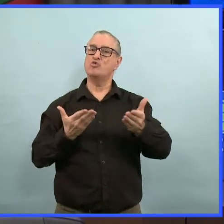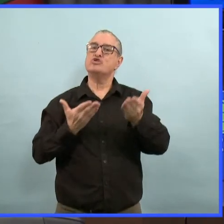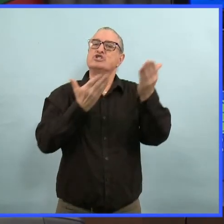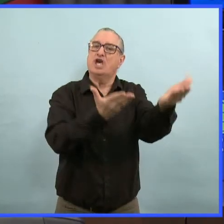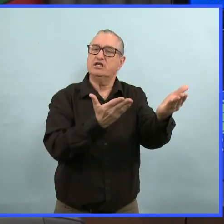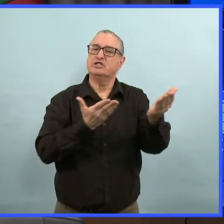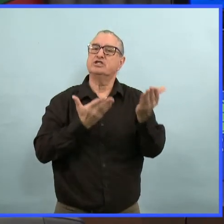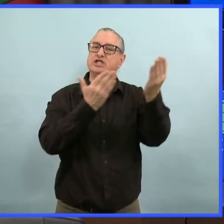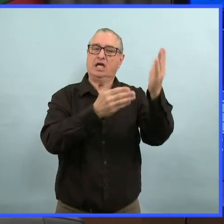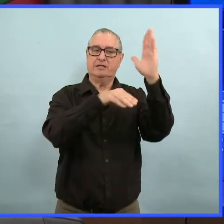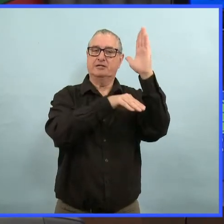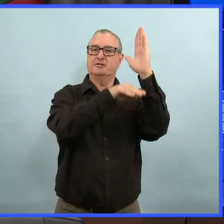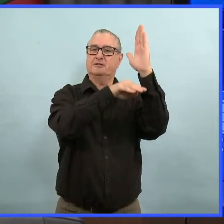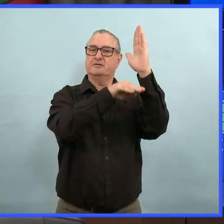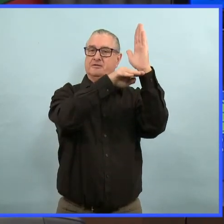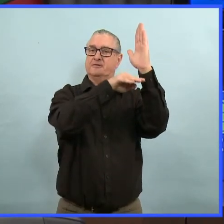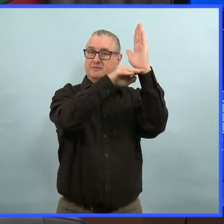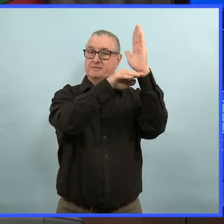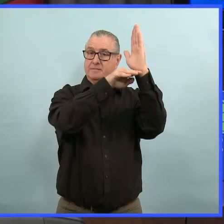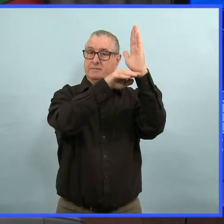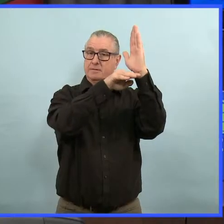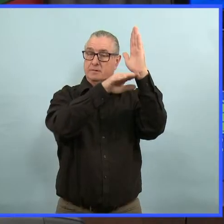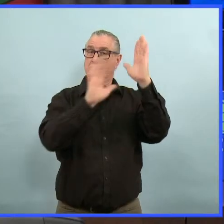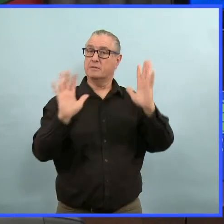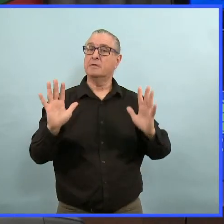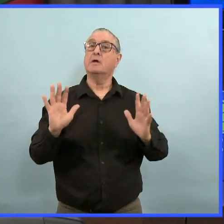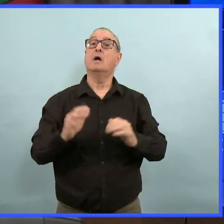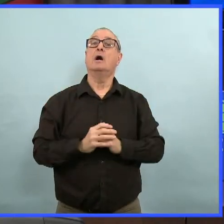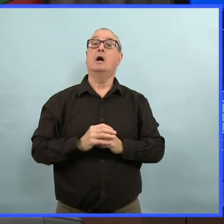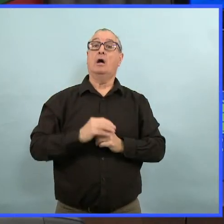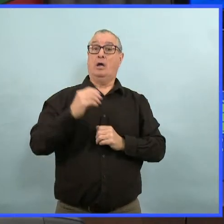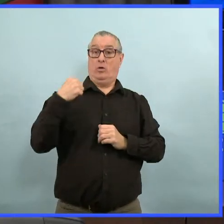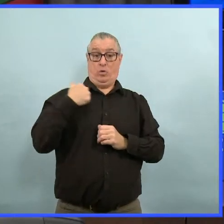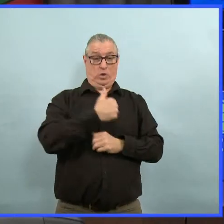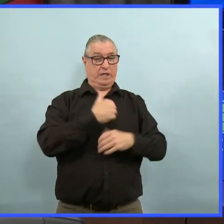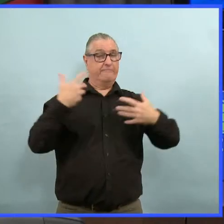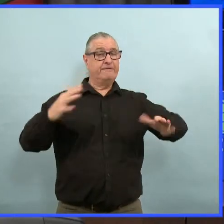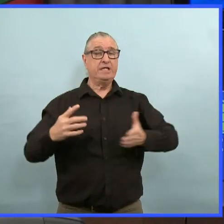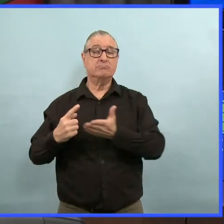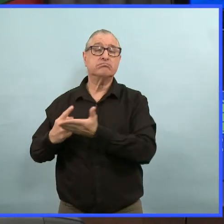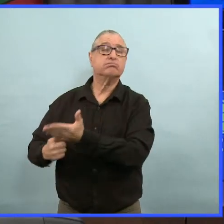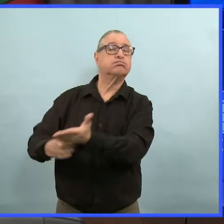been discussed at both the incident command with our experts there and also the leaders